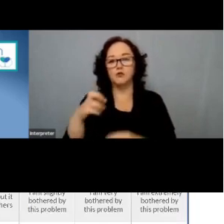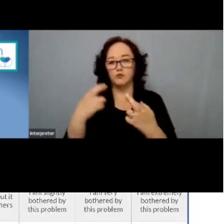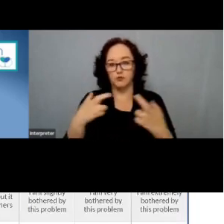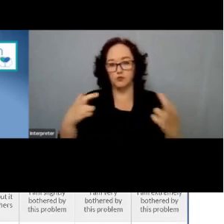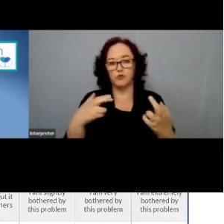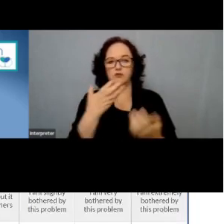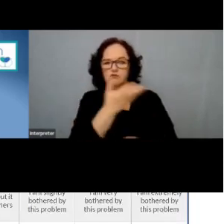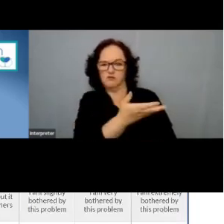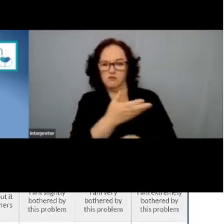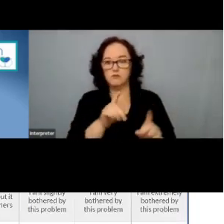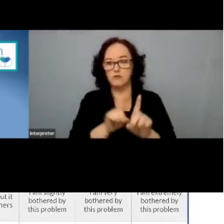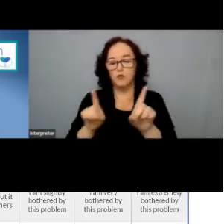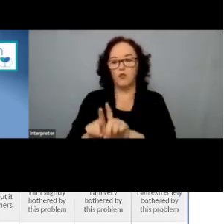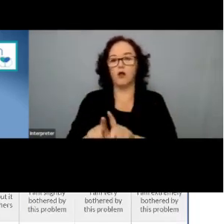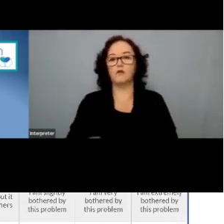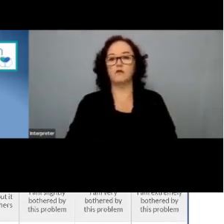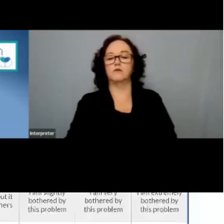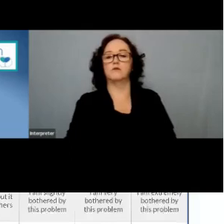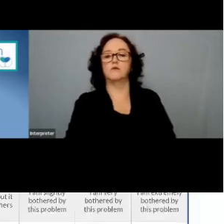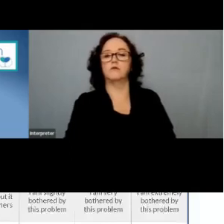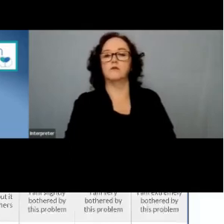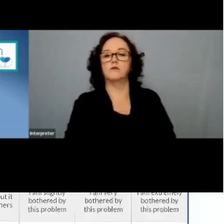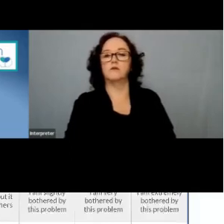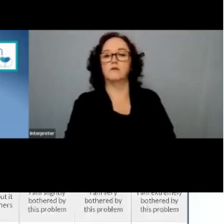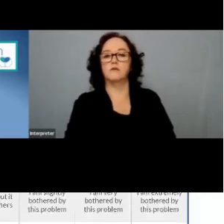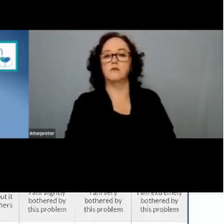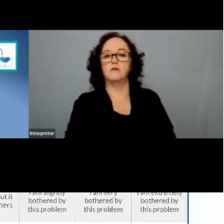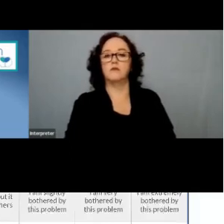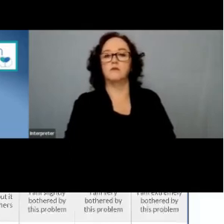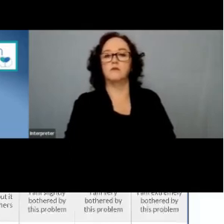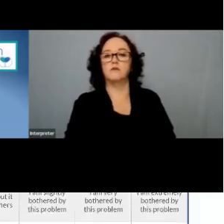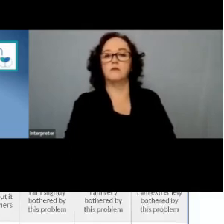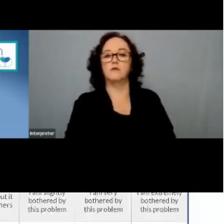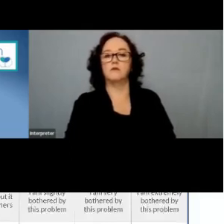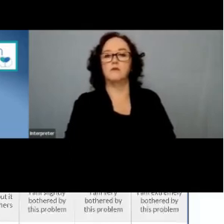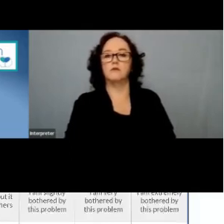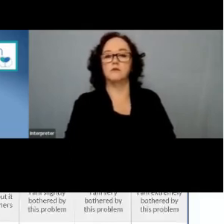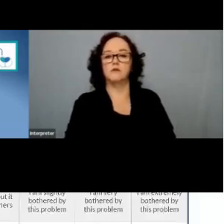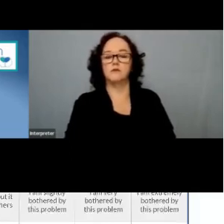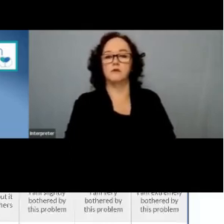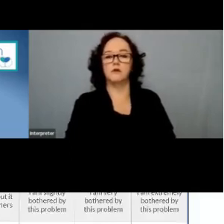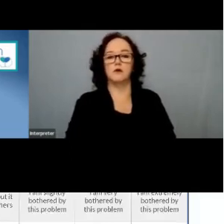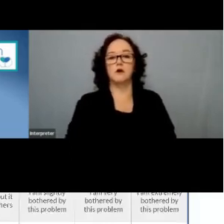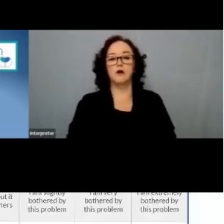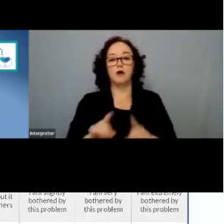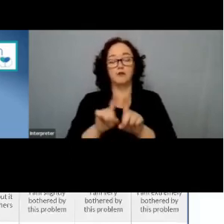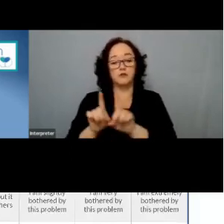the, the screening or you can for both adults and for juveniles with customized tool